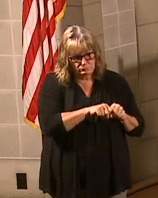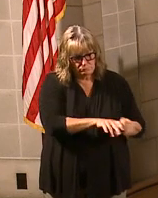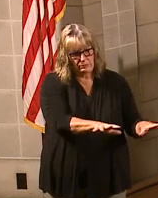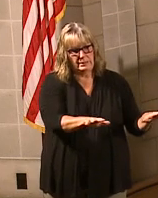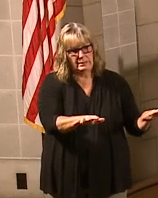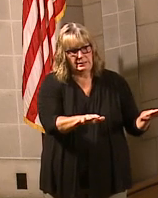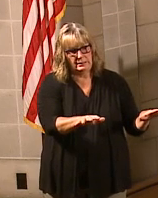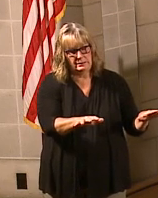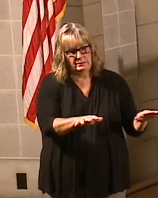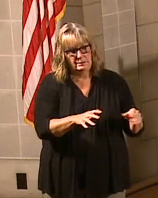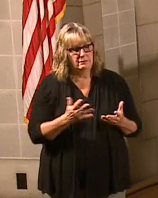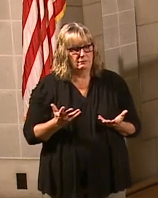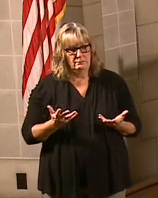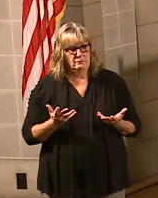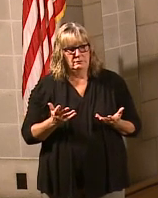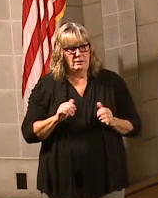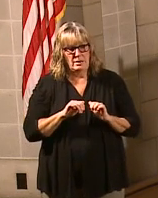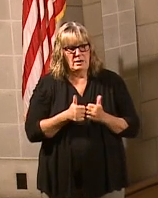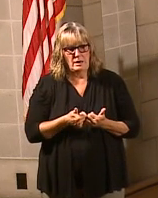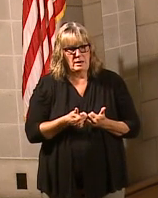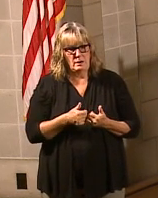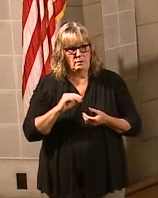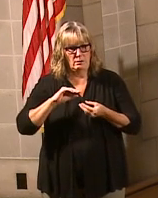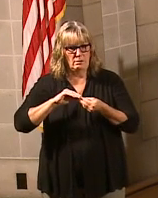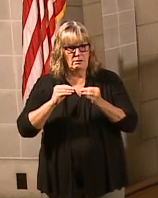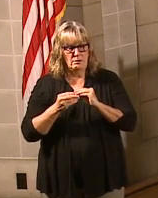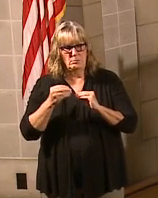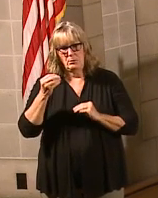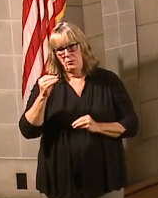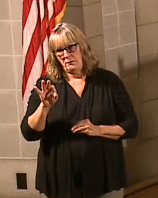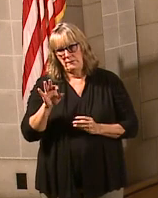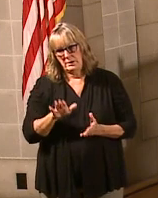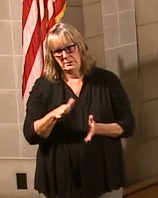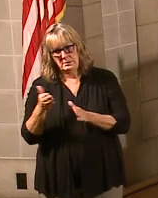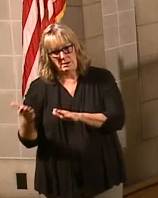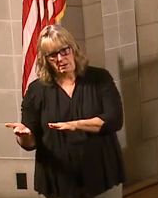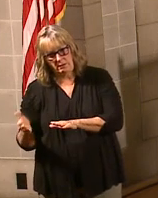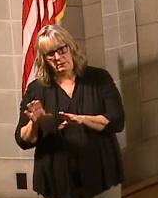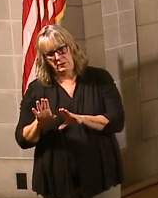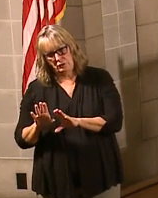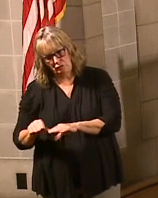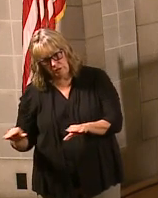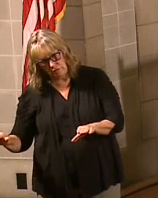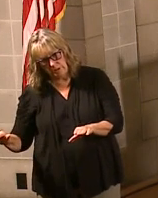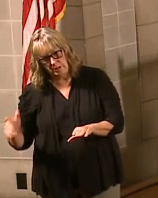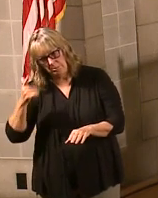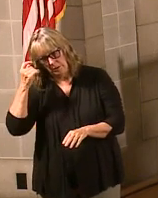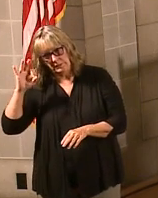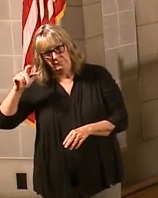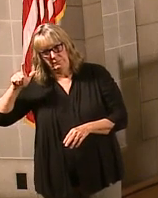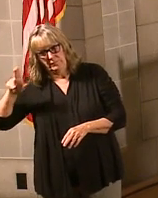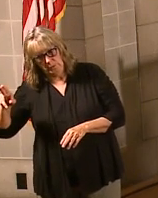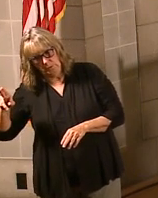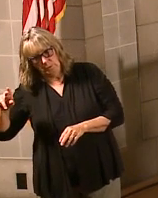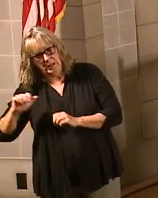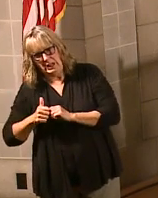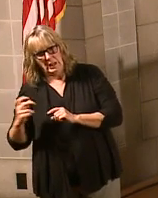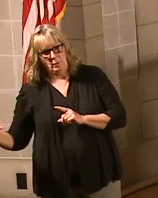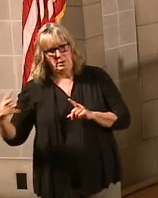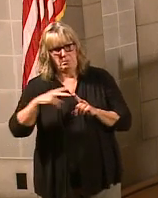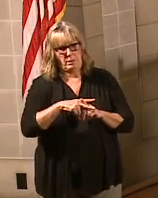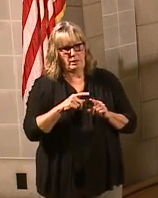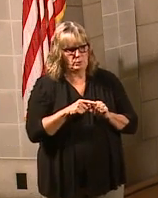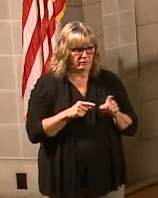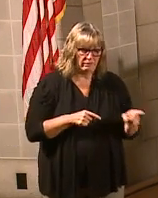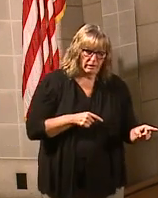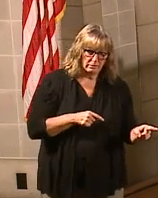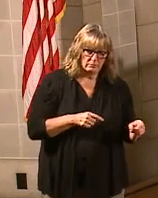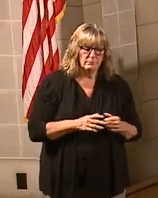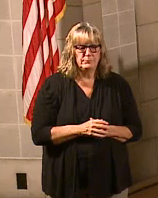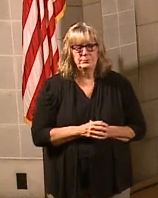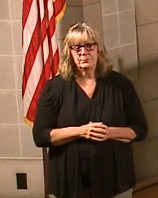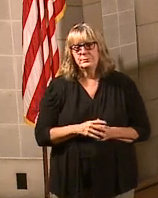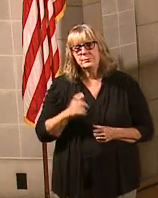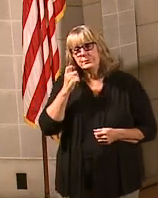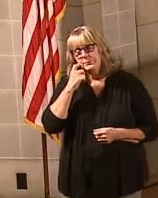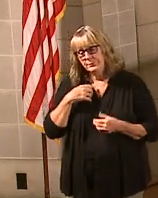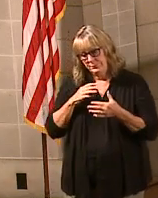THAT KIDS WILL SUCCUMB TO COVID,